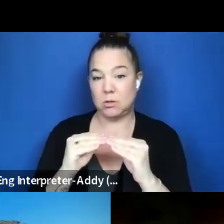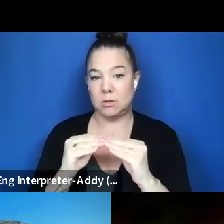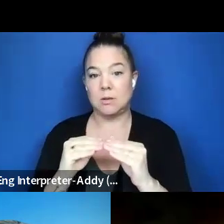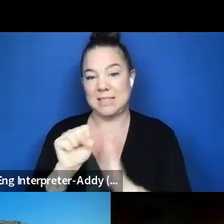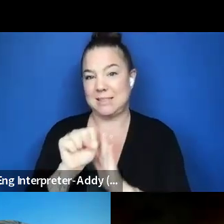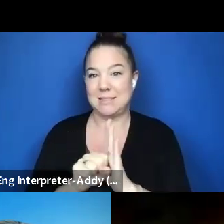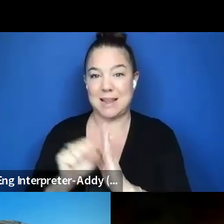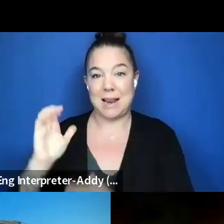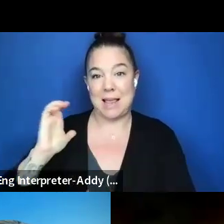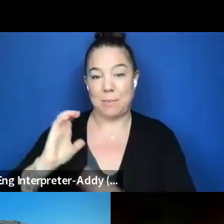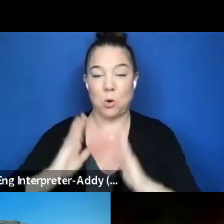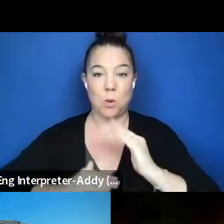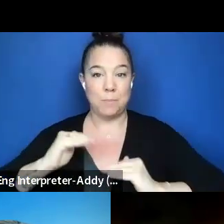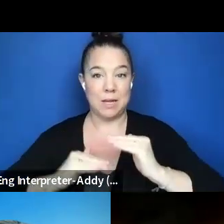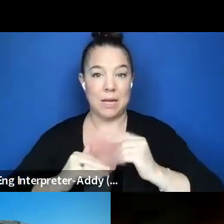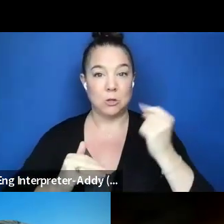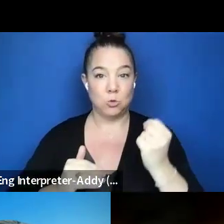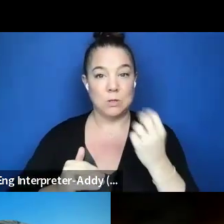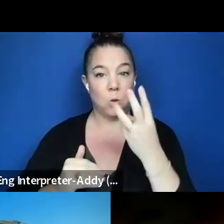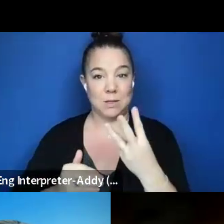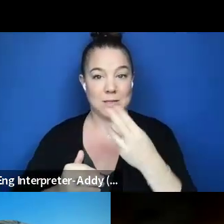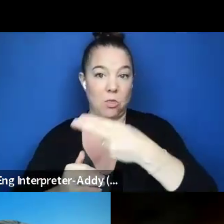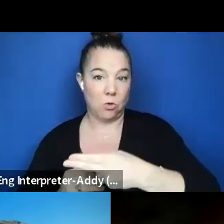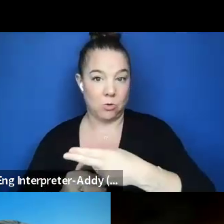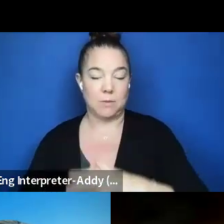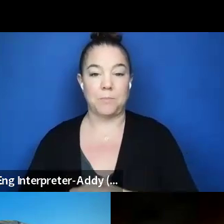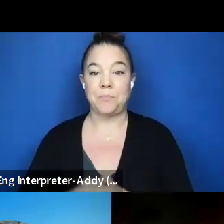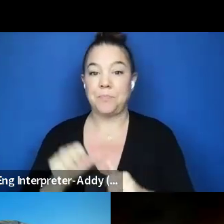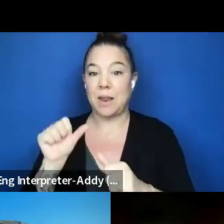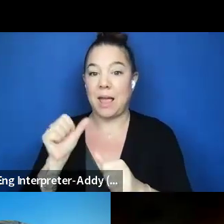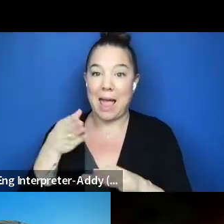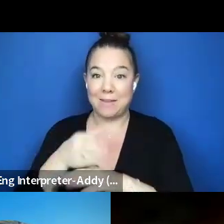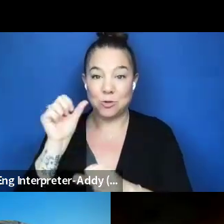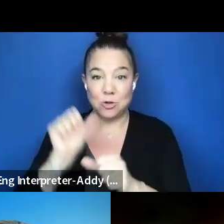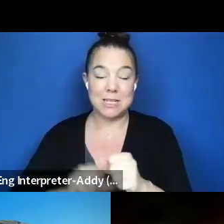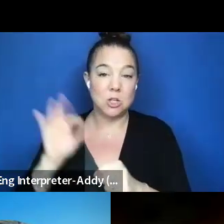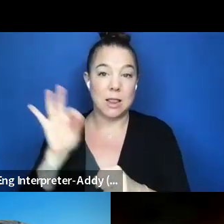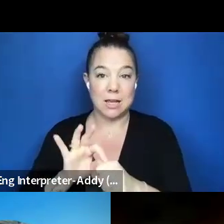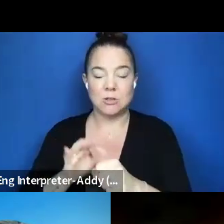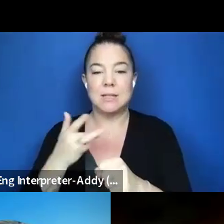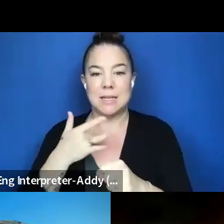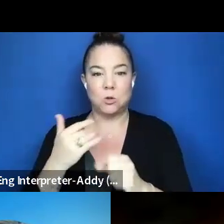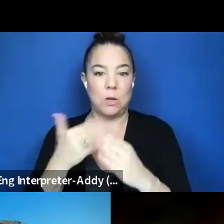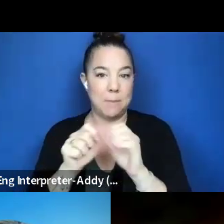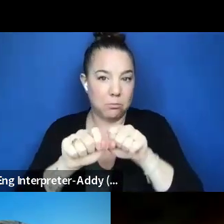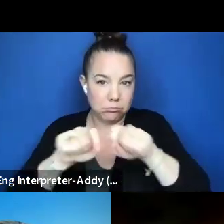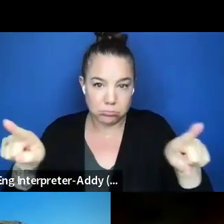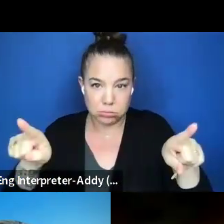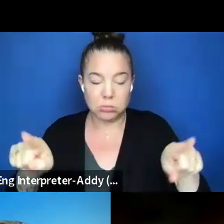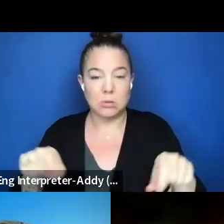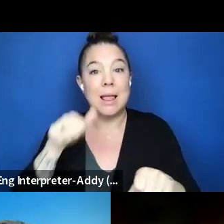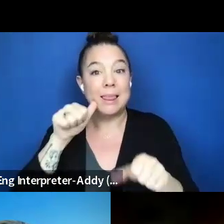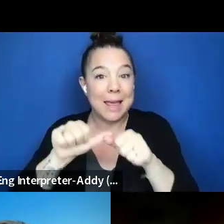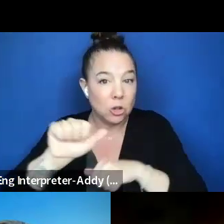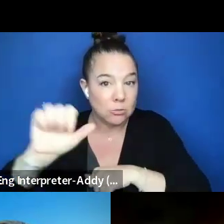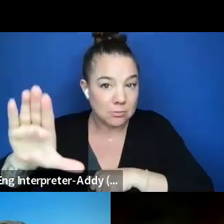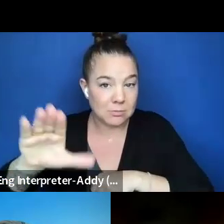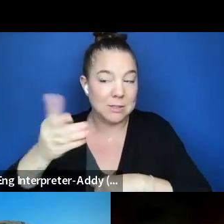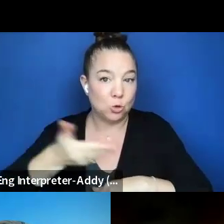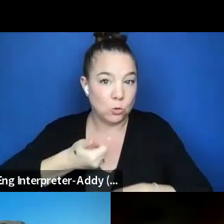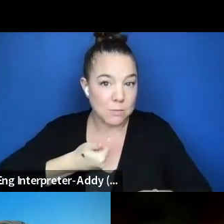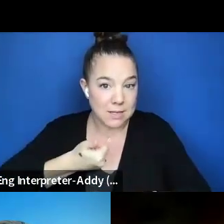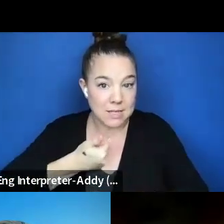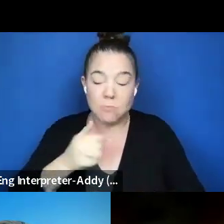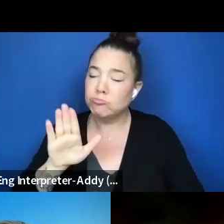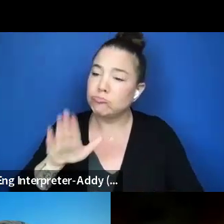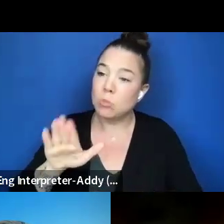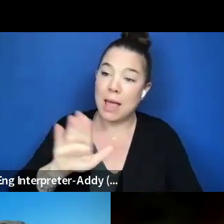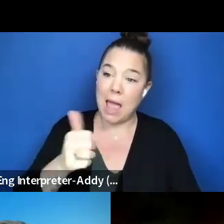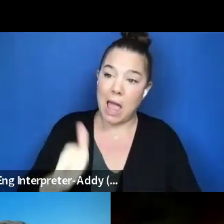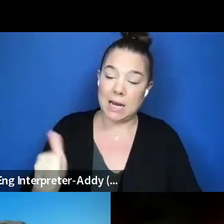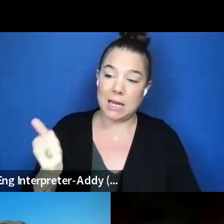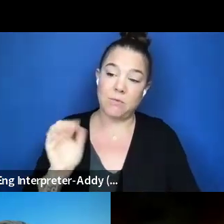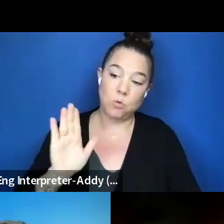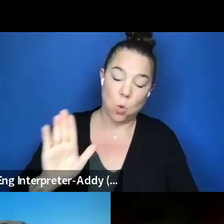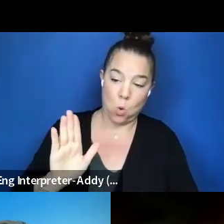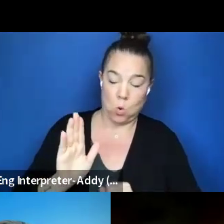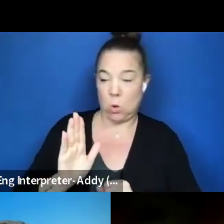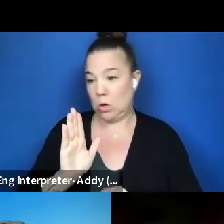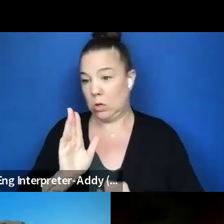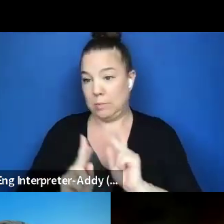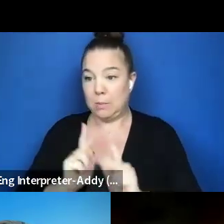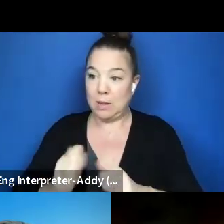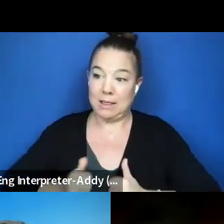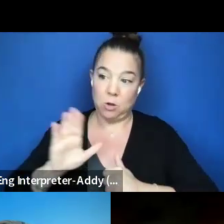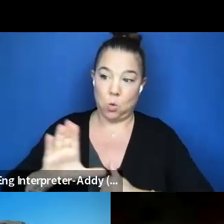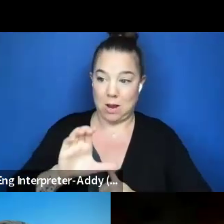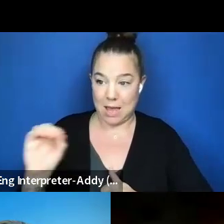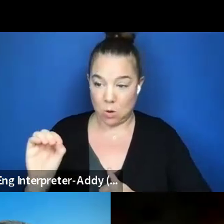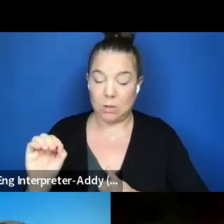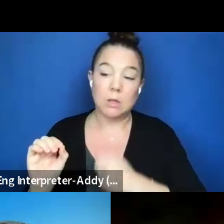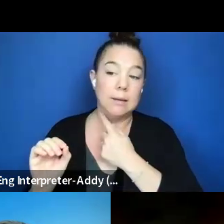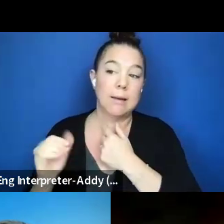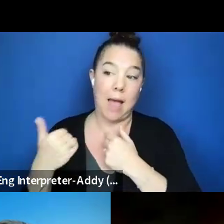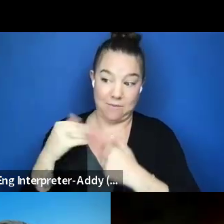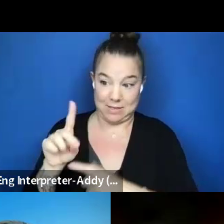Lauren Baker: Tuesday, Wednesday, Thursday. But what I do after every election I will send an email. I'll mail a letter introducing myself, letting them know if any of their constituents have a disability that we're a resource for them, and I've really developed some really good relationships with